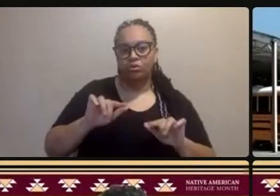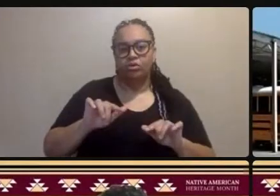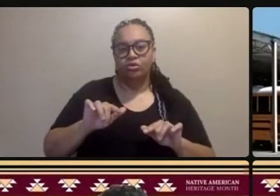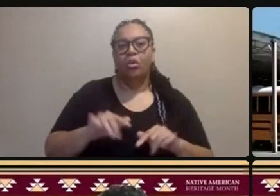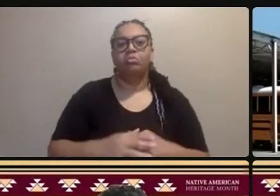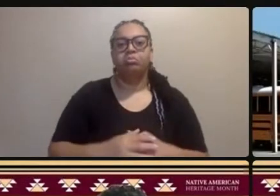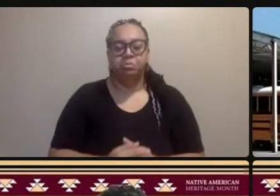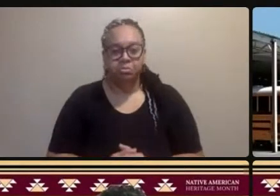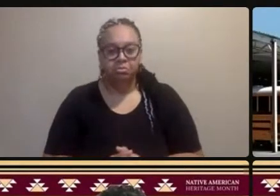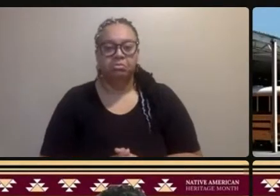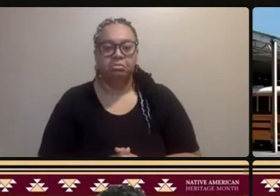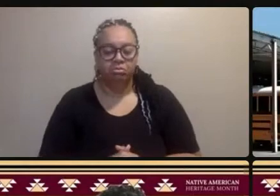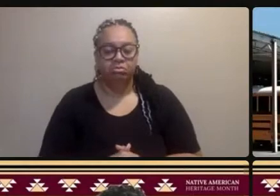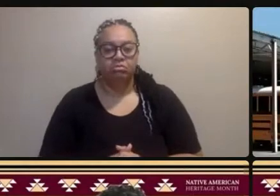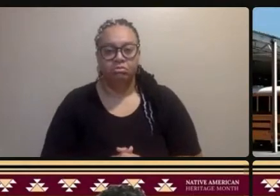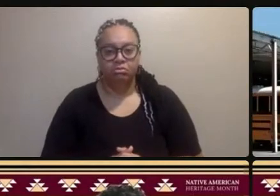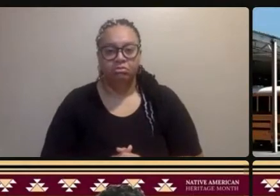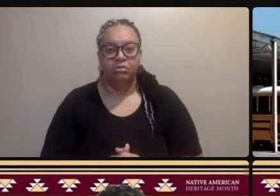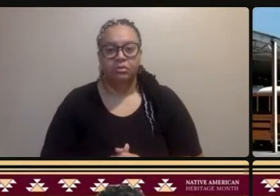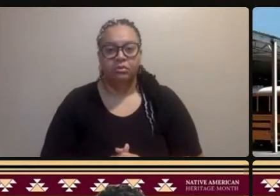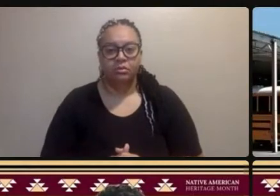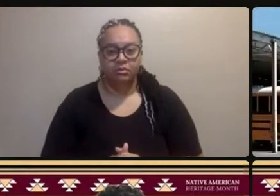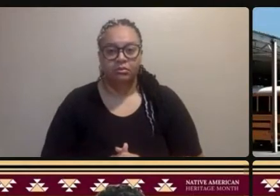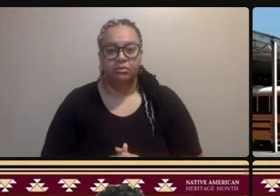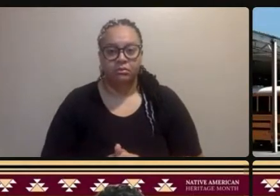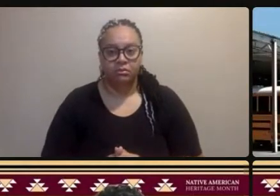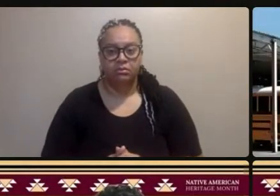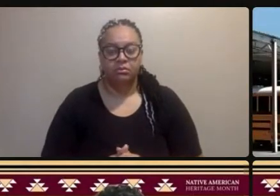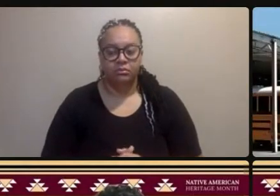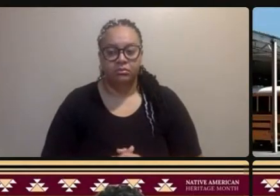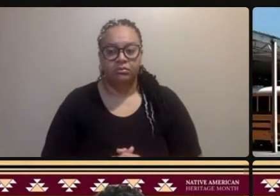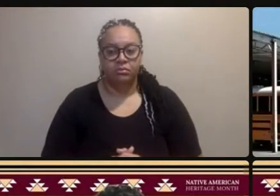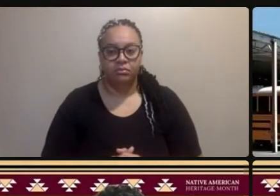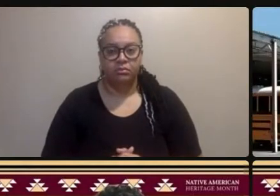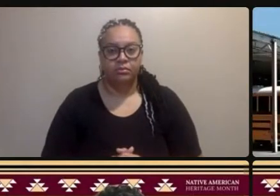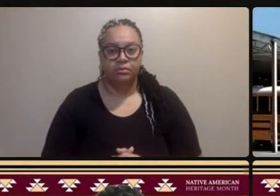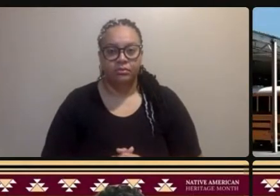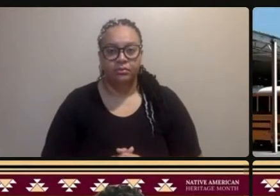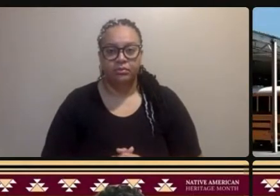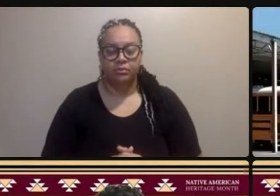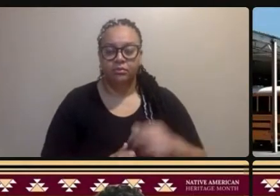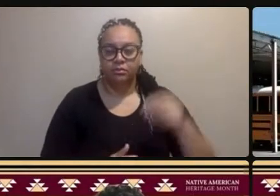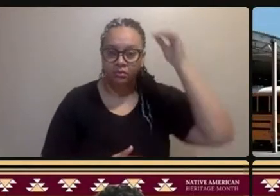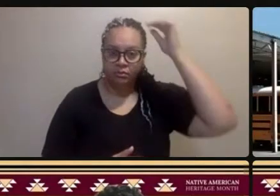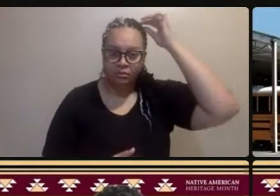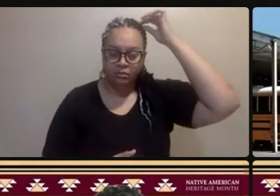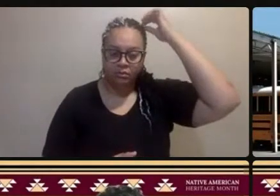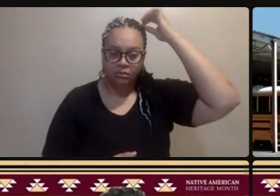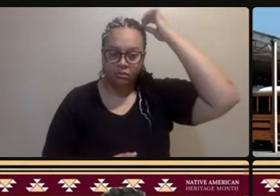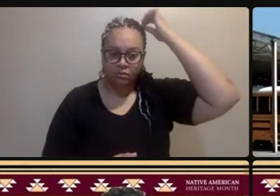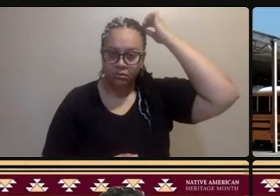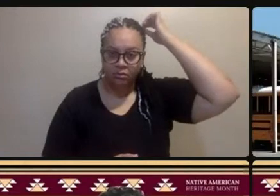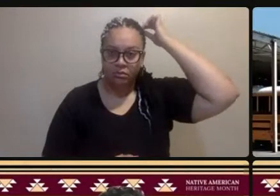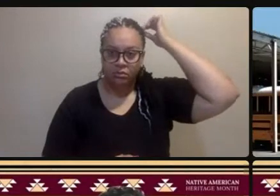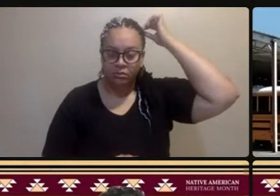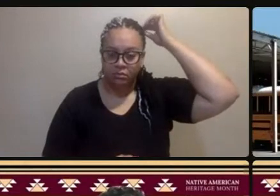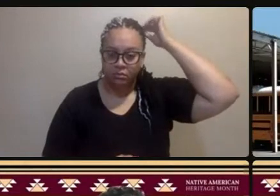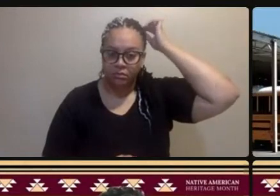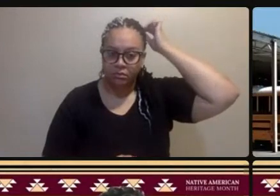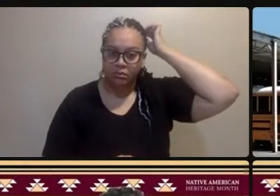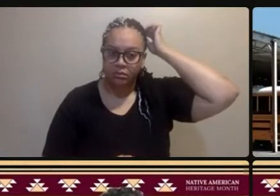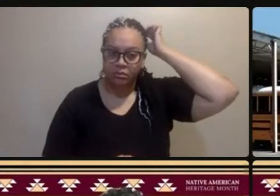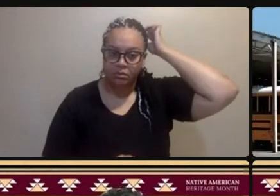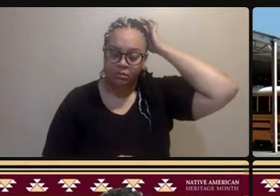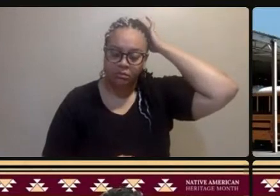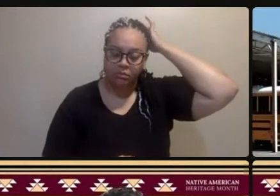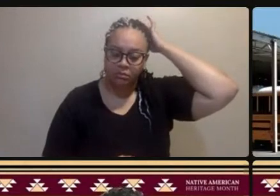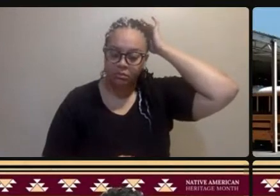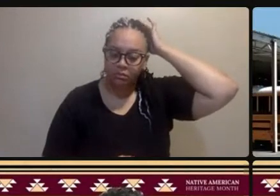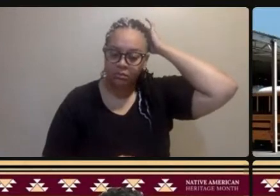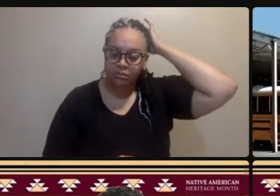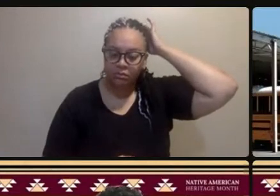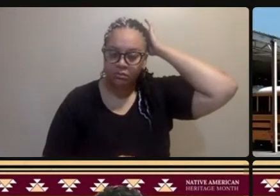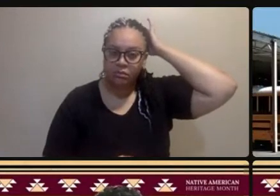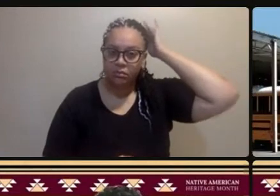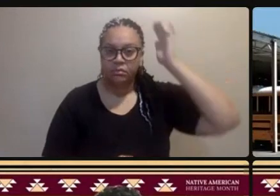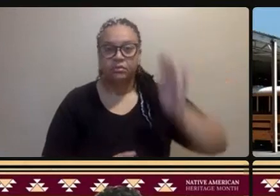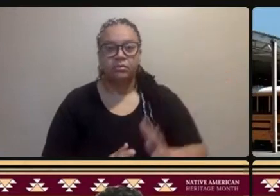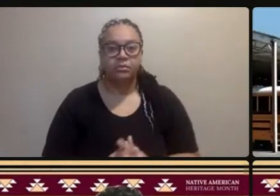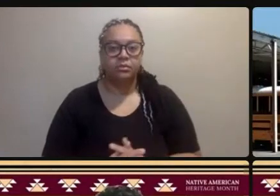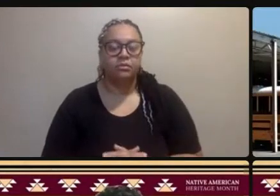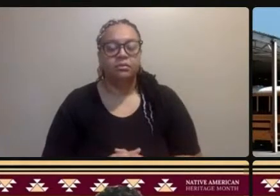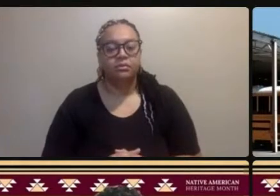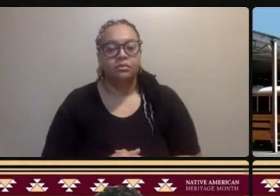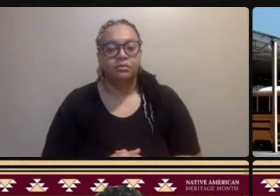IN POSIT CURRENTLY.